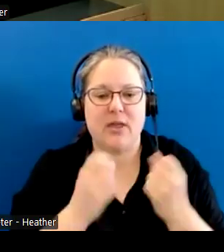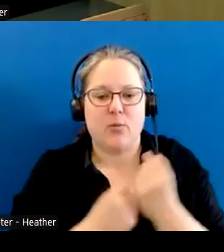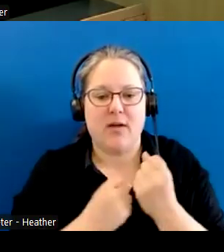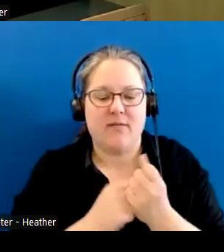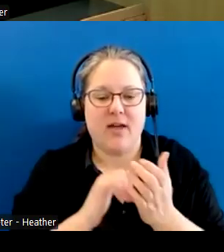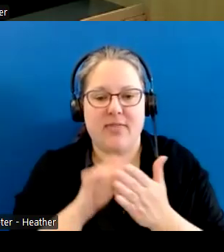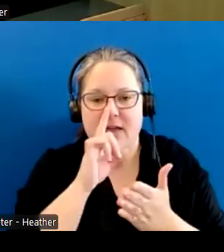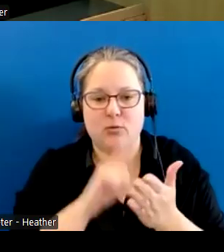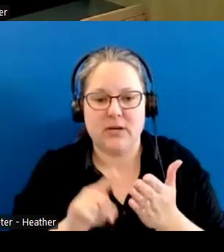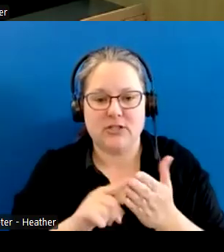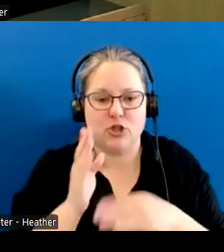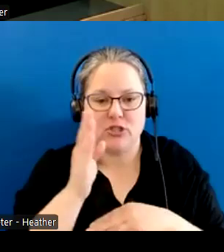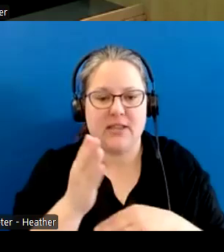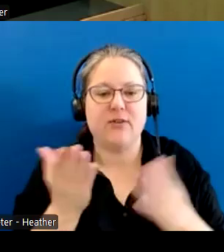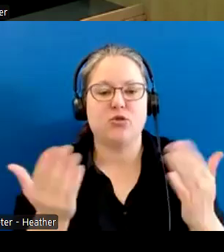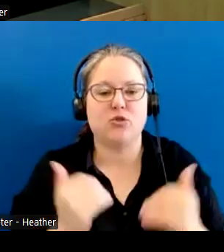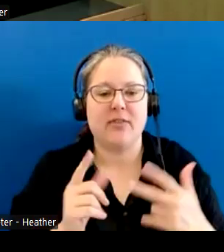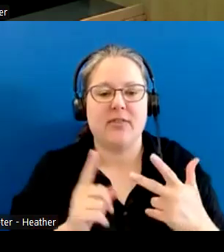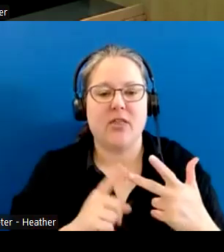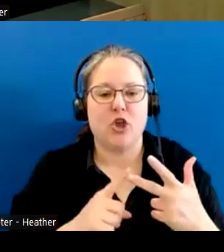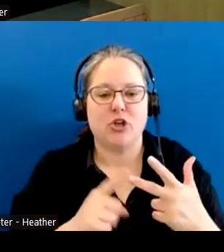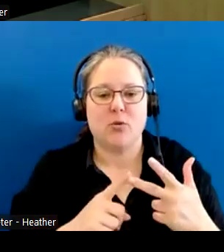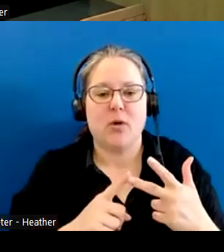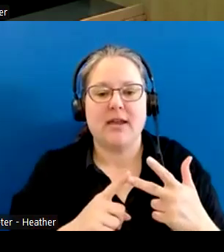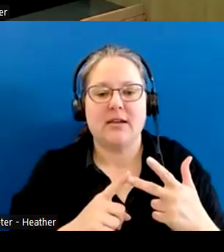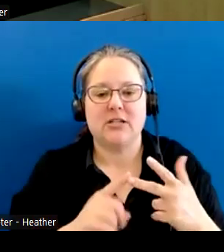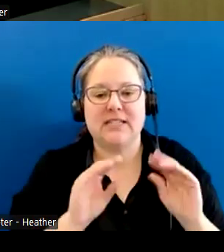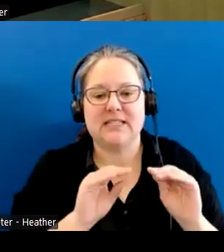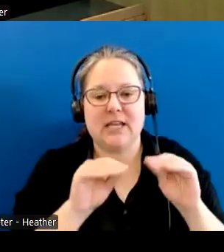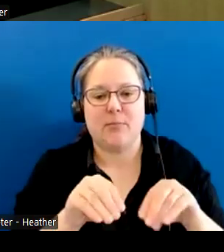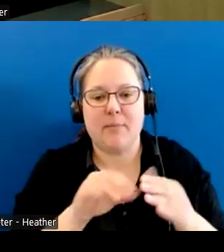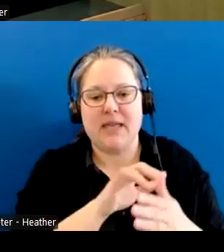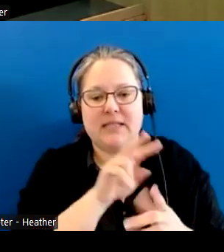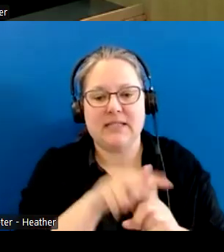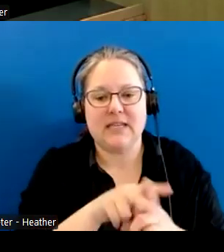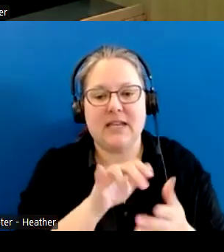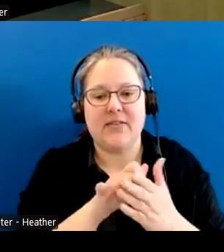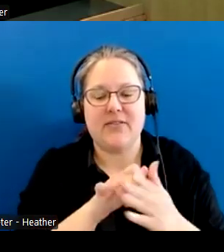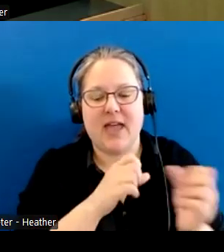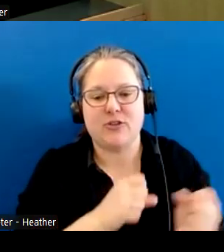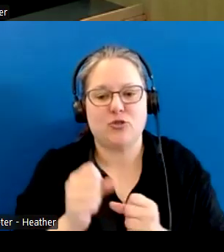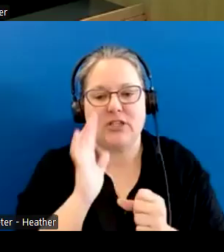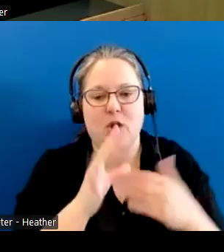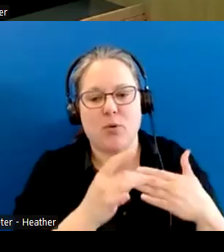in the future. The third link is implementing the unified strategy through gu um to guide consistent